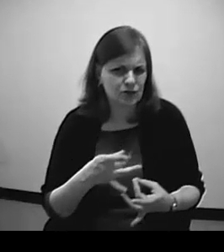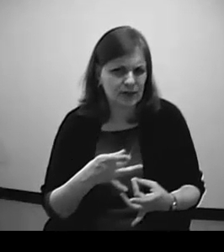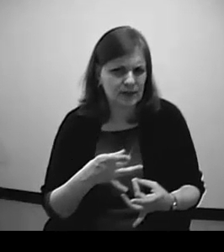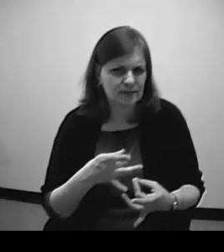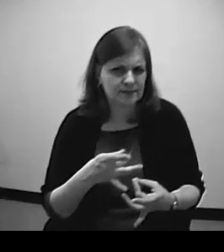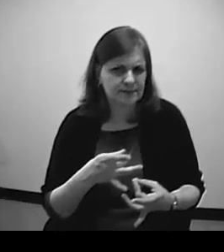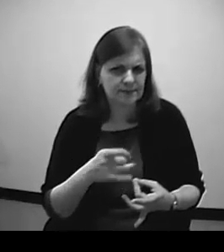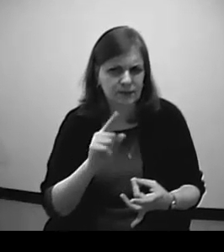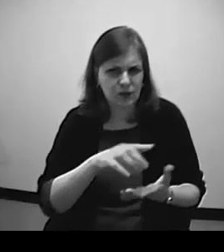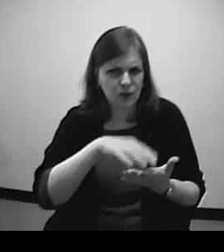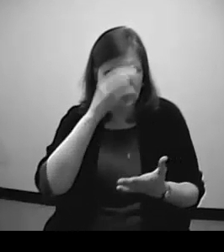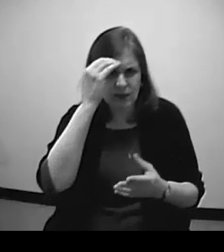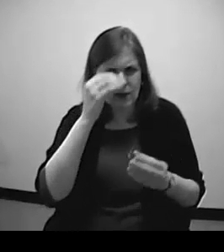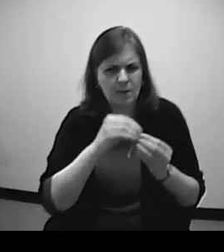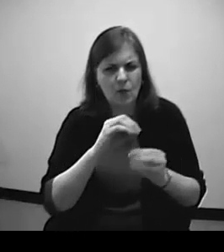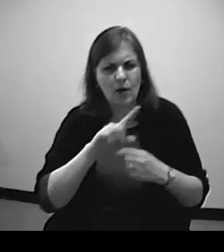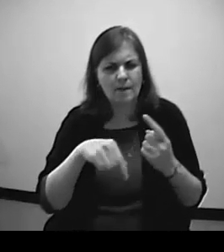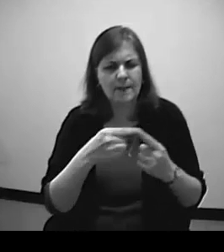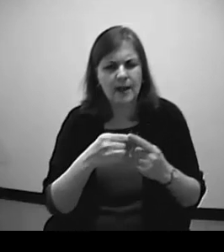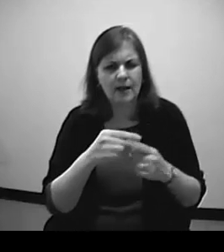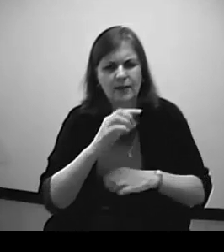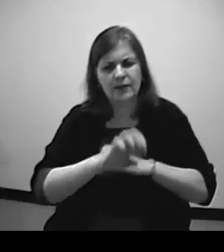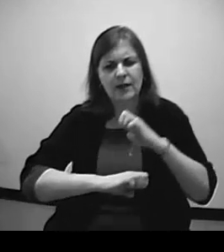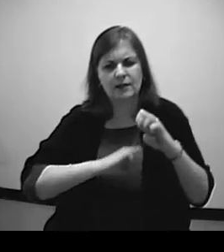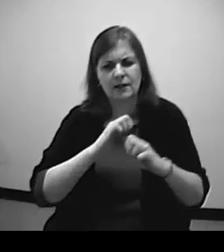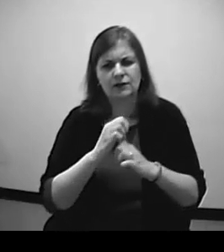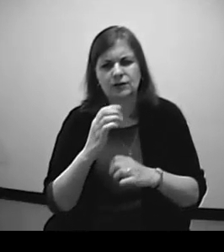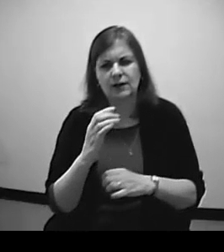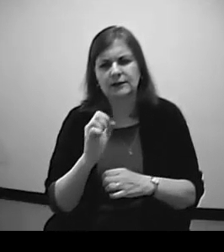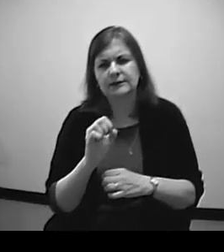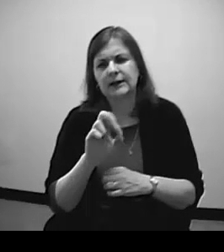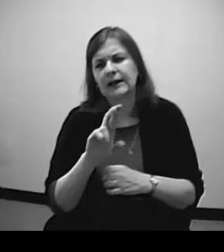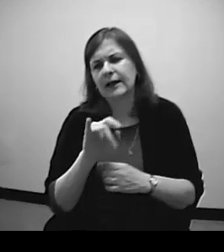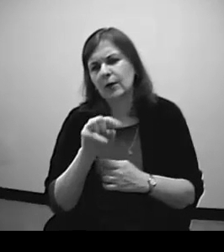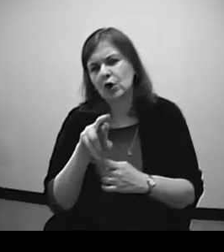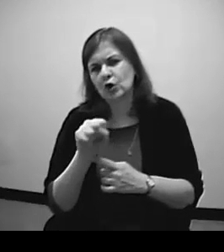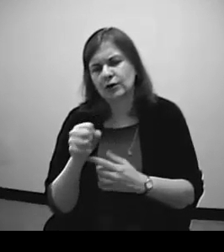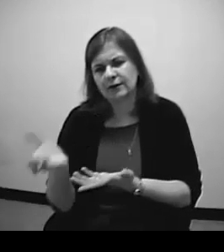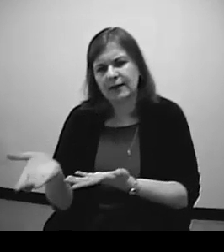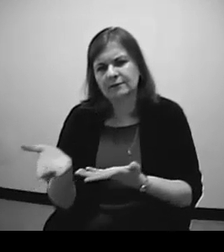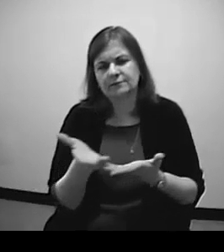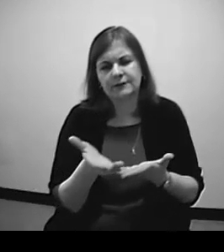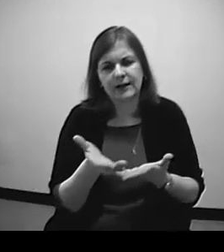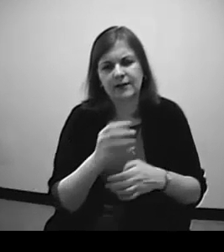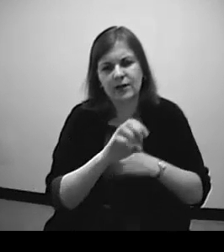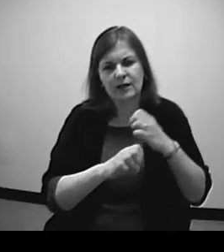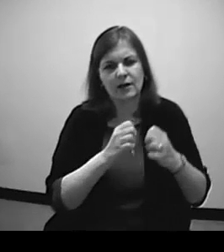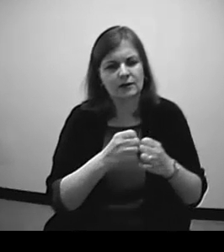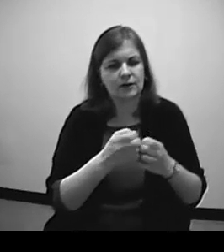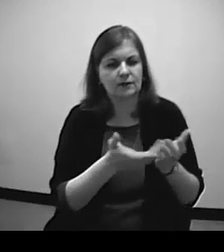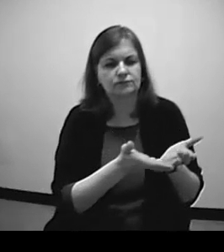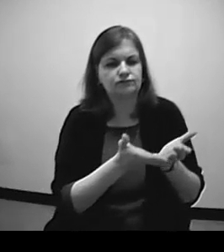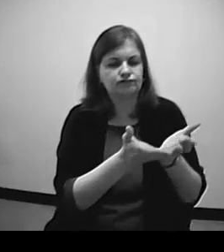if you're interested you can learn more about the electron carriers that will move electrons around